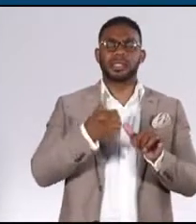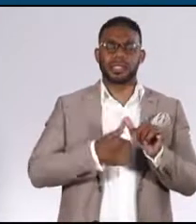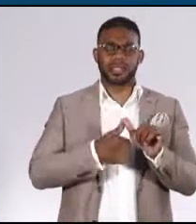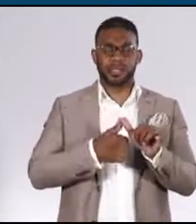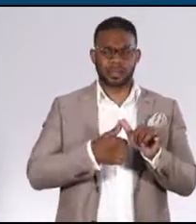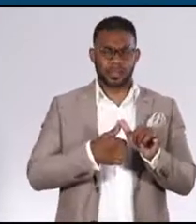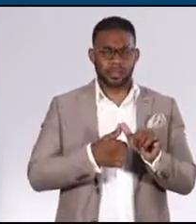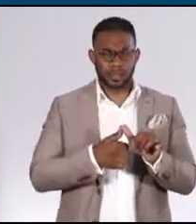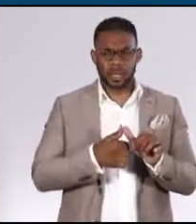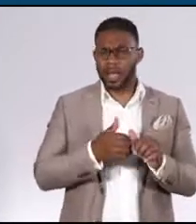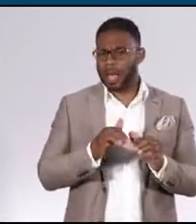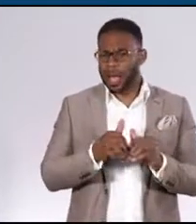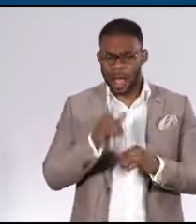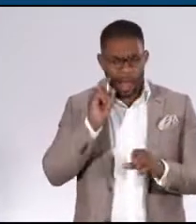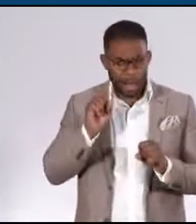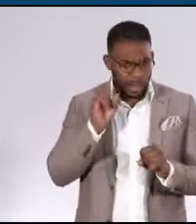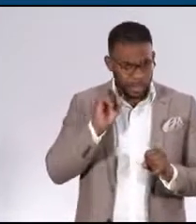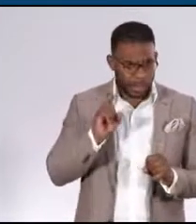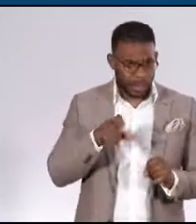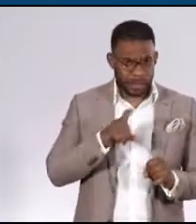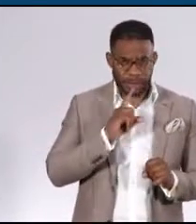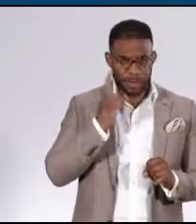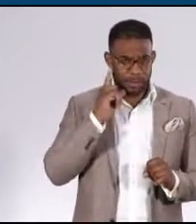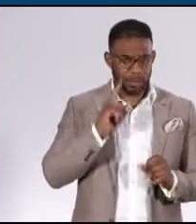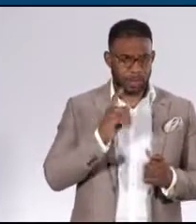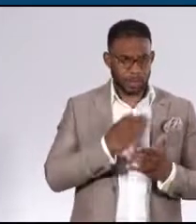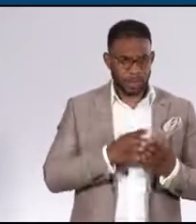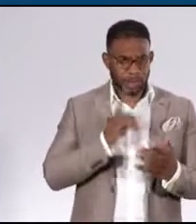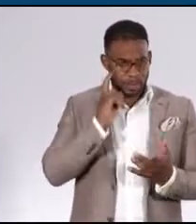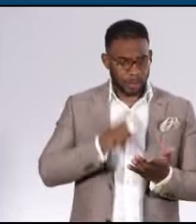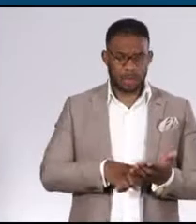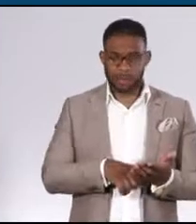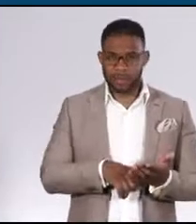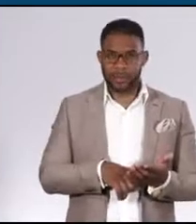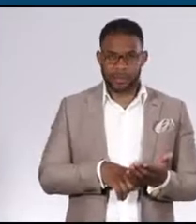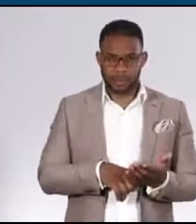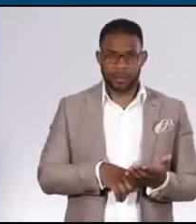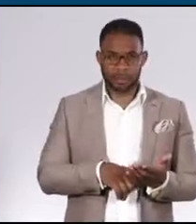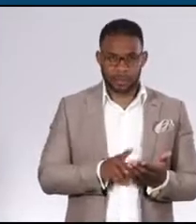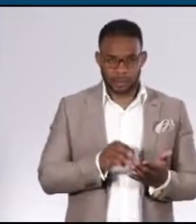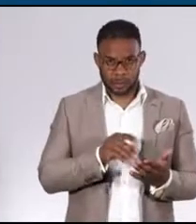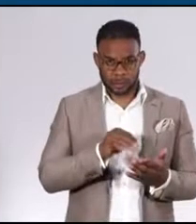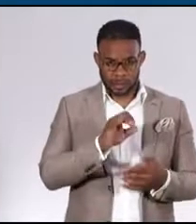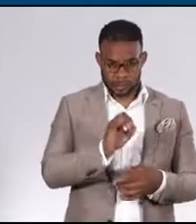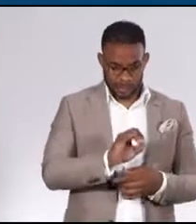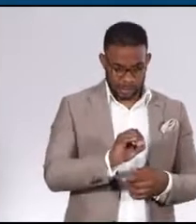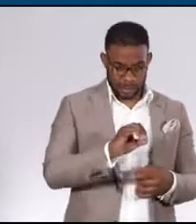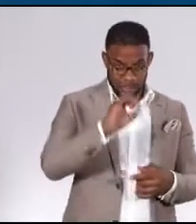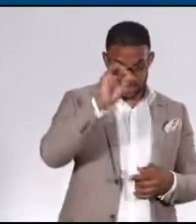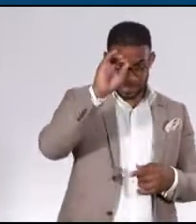how loud the sound has to be for some of the detect. And this is in death spells when from zero decibels at the very very top of very very soft sound.